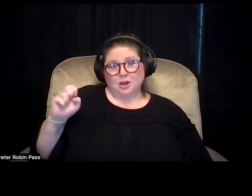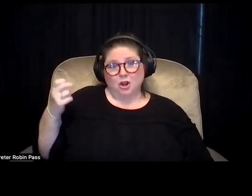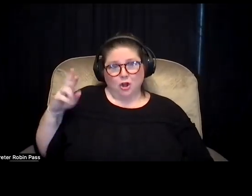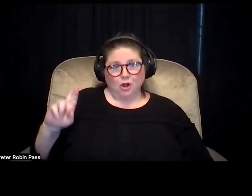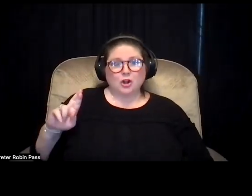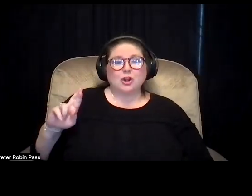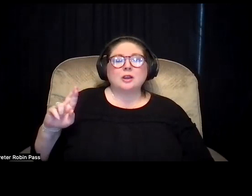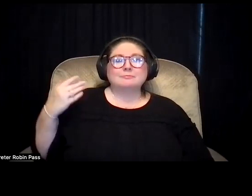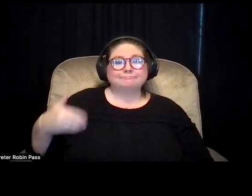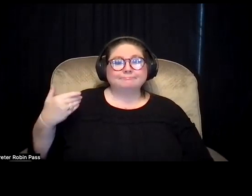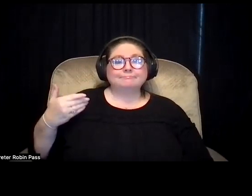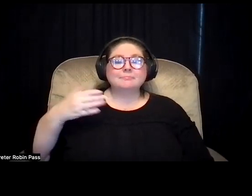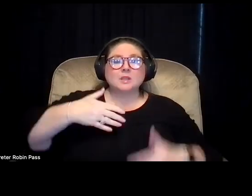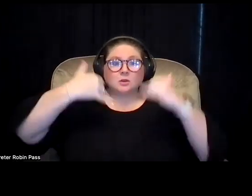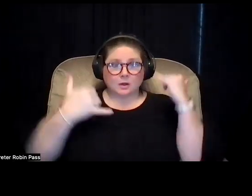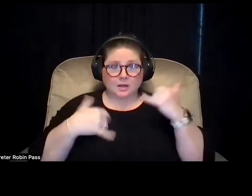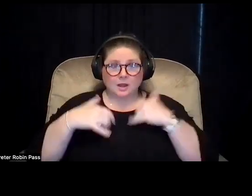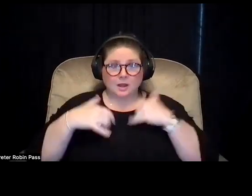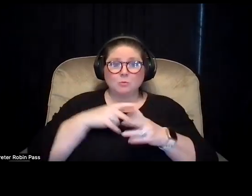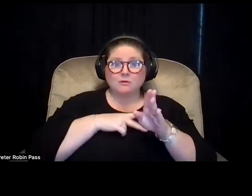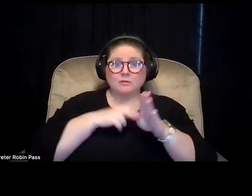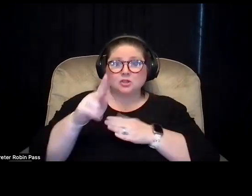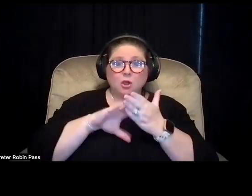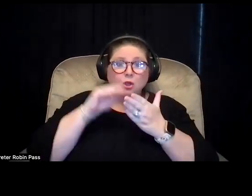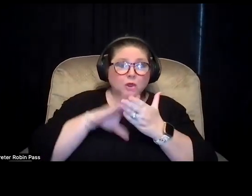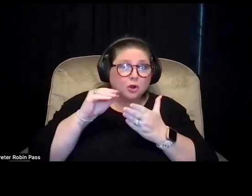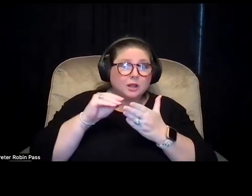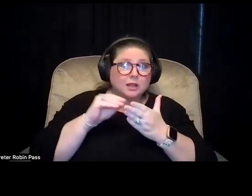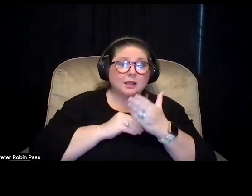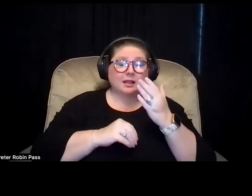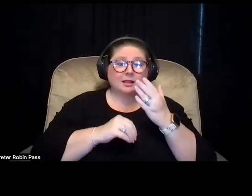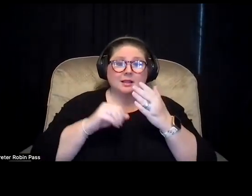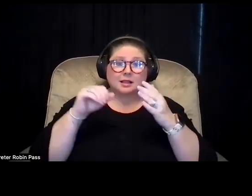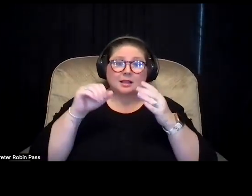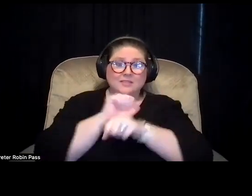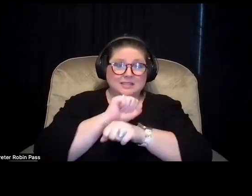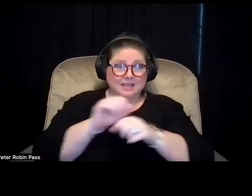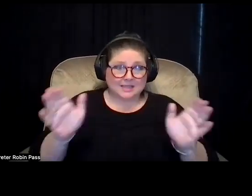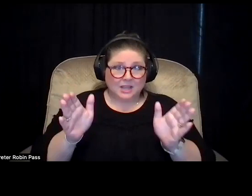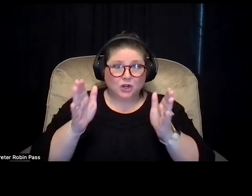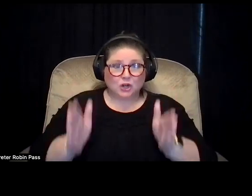a professional learning facilitator here at learning for justice a lot of my daily duties